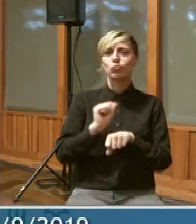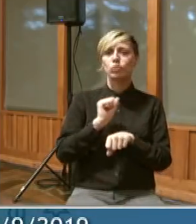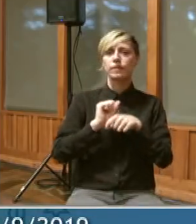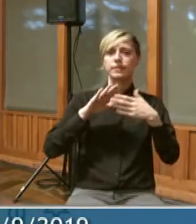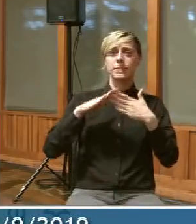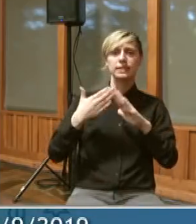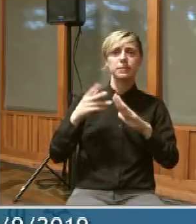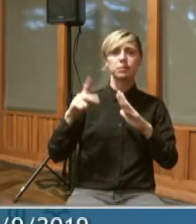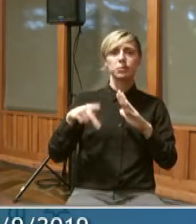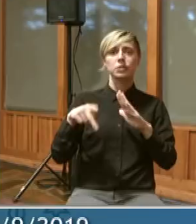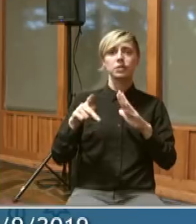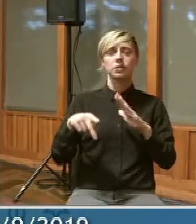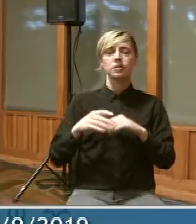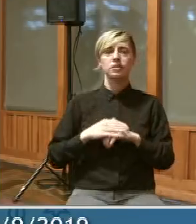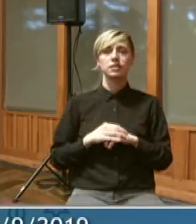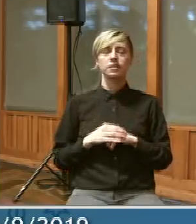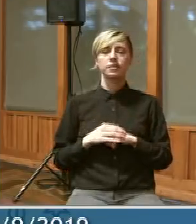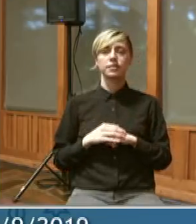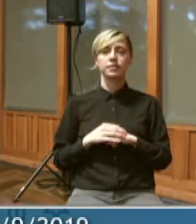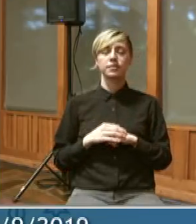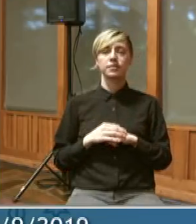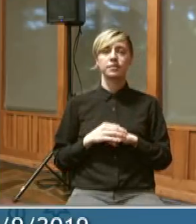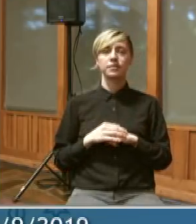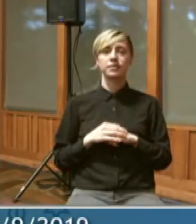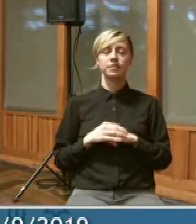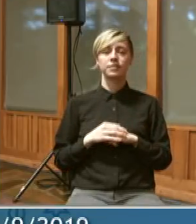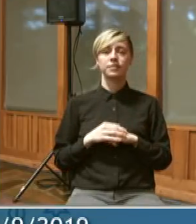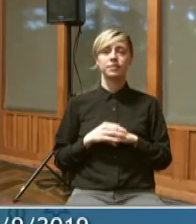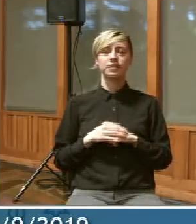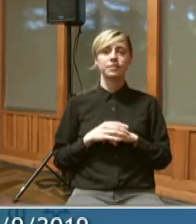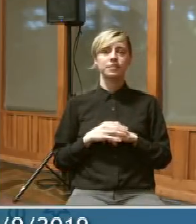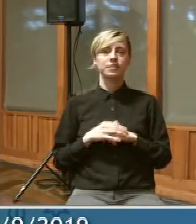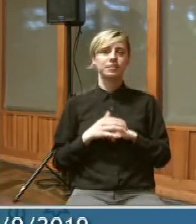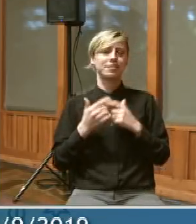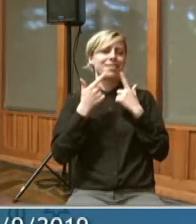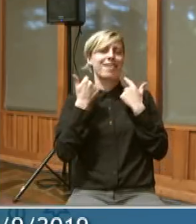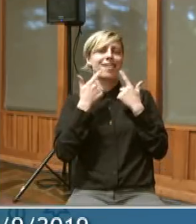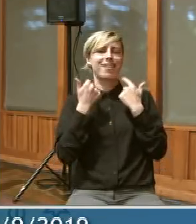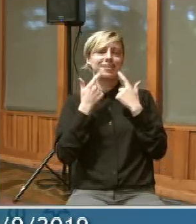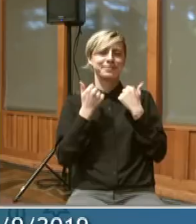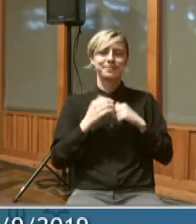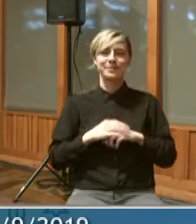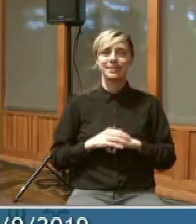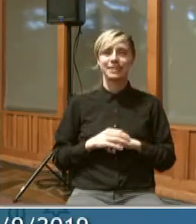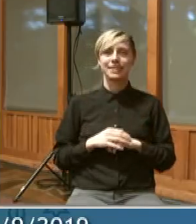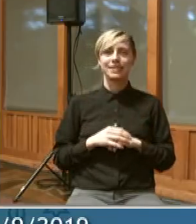AND I REALLY APPRECIATE WORKING FOR THE CITY. I REALLY APPRECIATE WORKING --